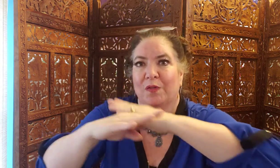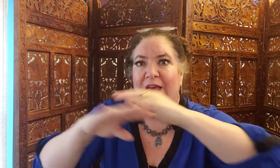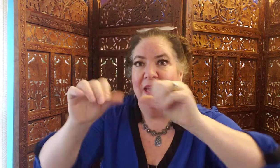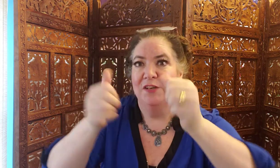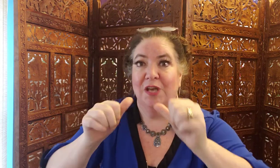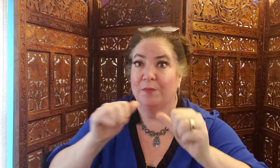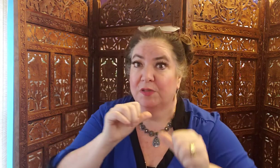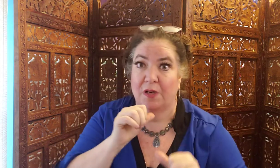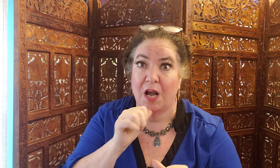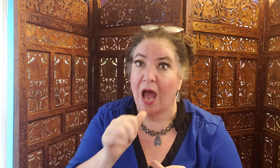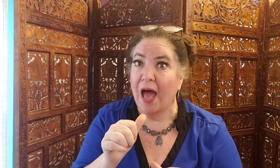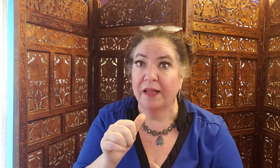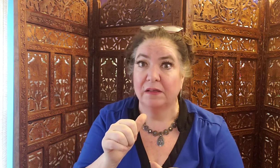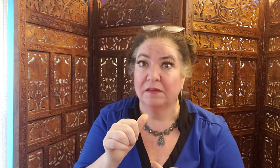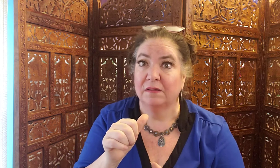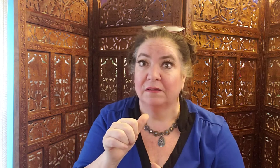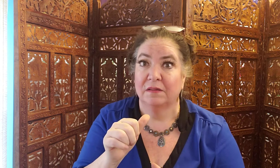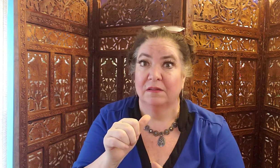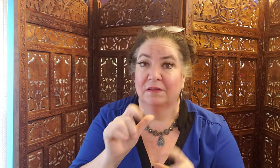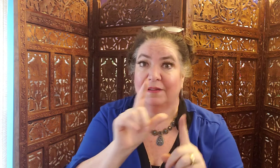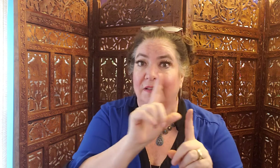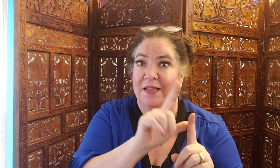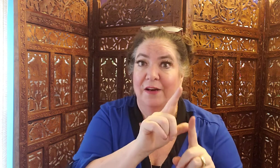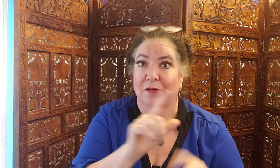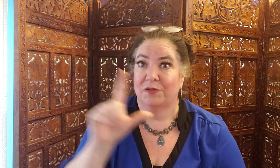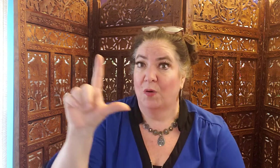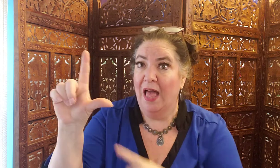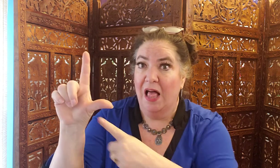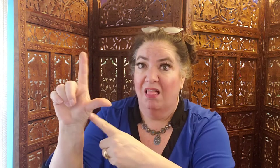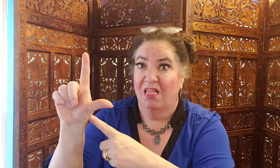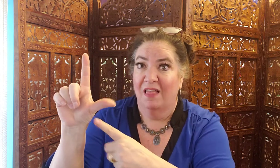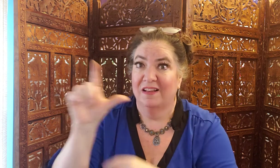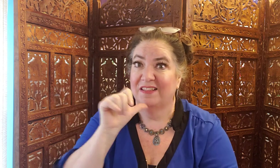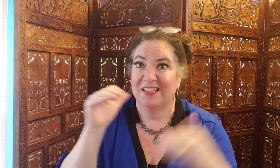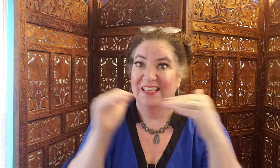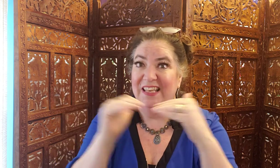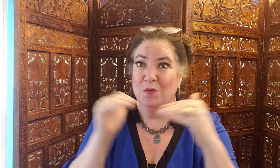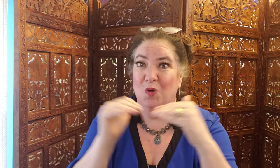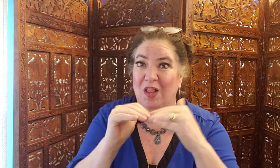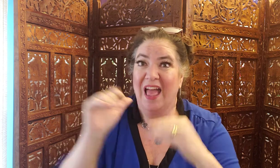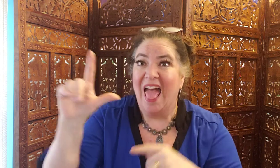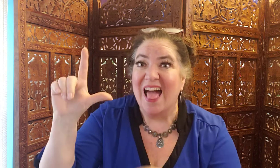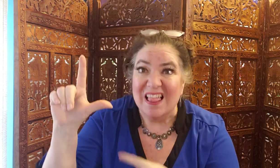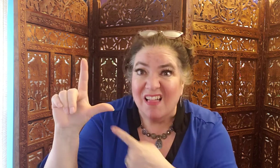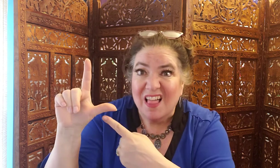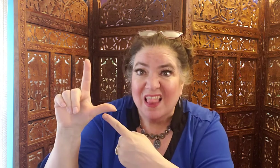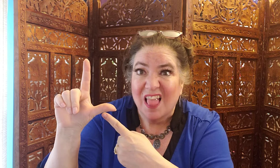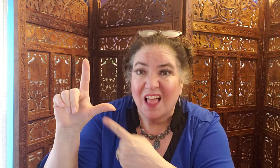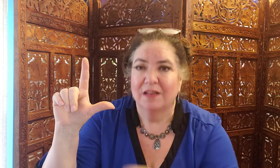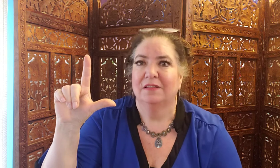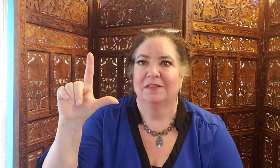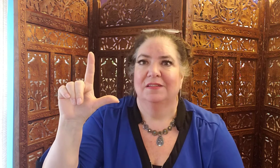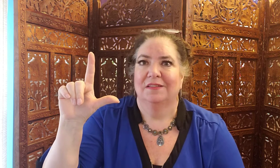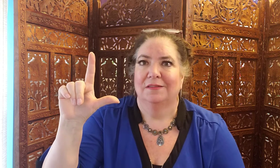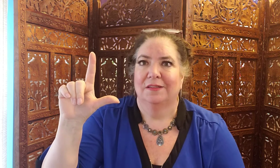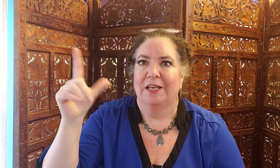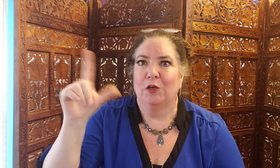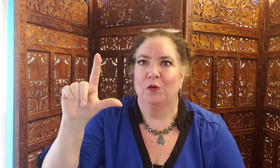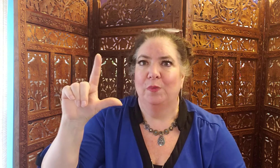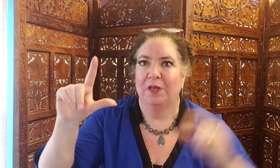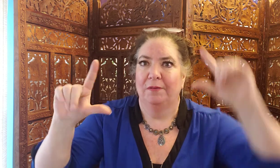the hand shapes not the letter so "l" doesn't equal "l" it could be